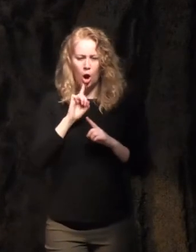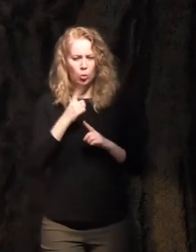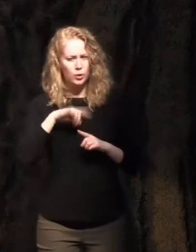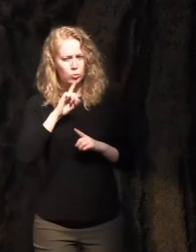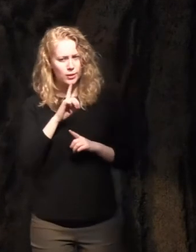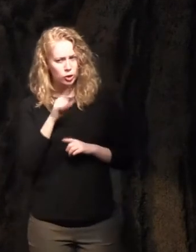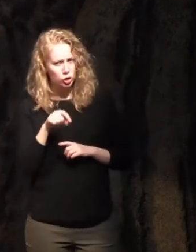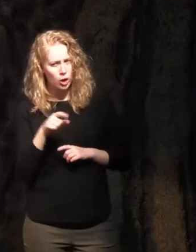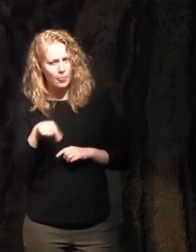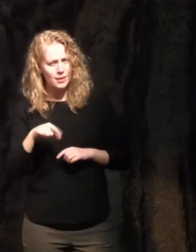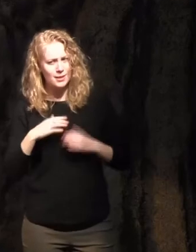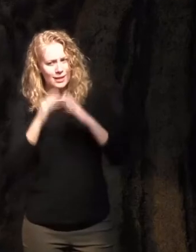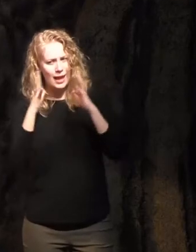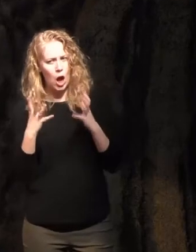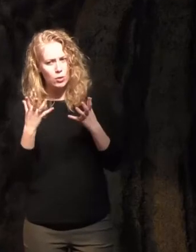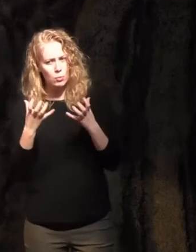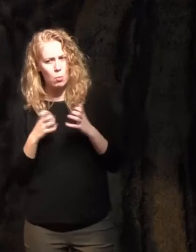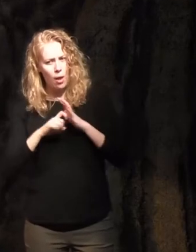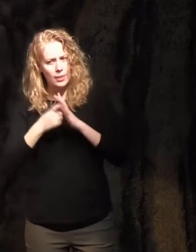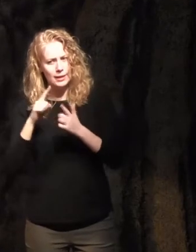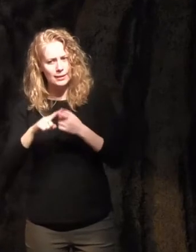this is the house we want the keys to?